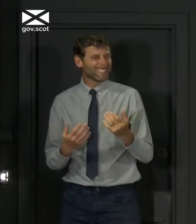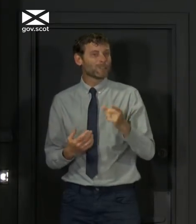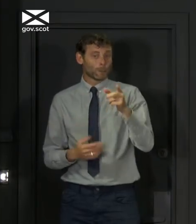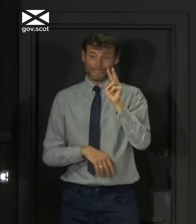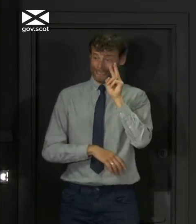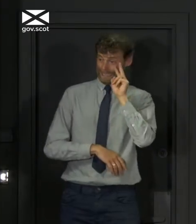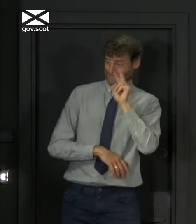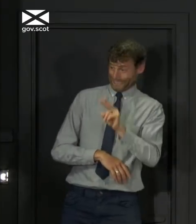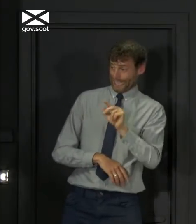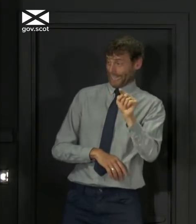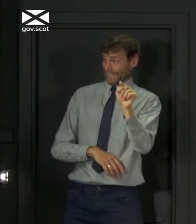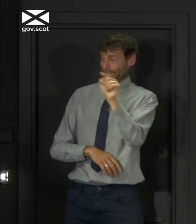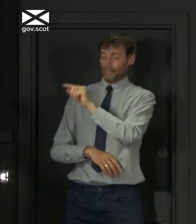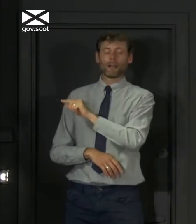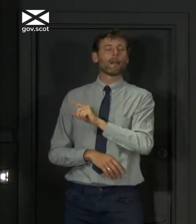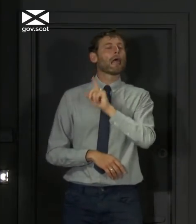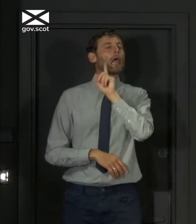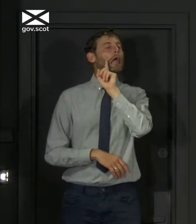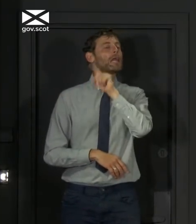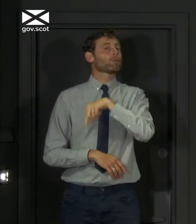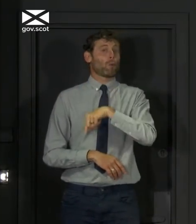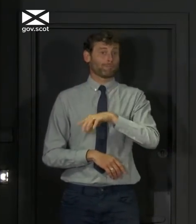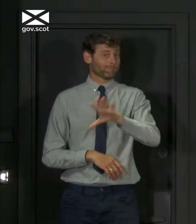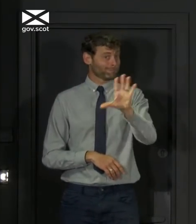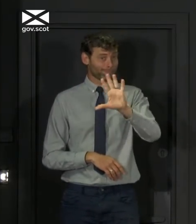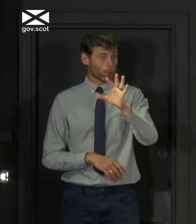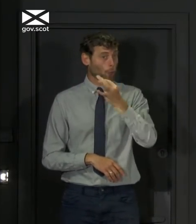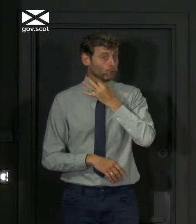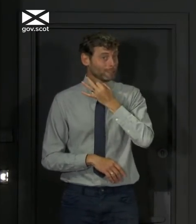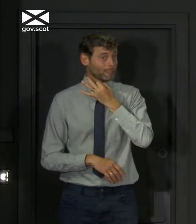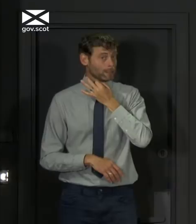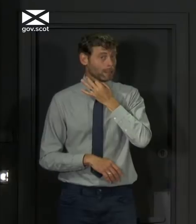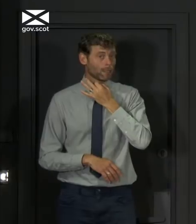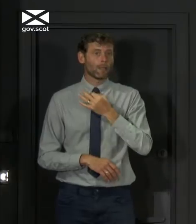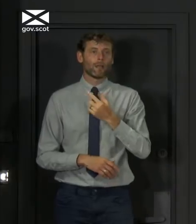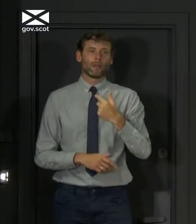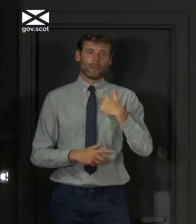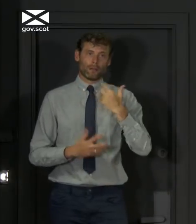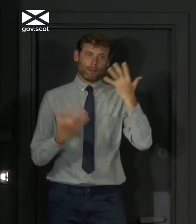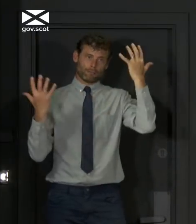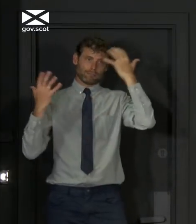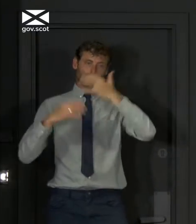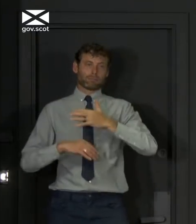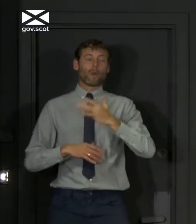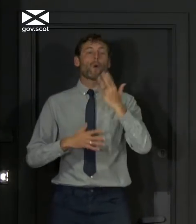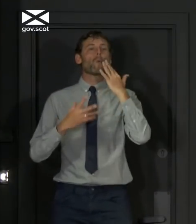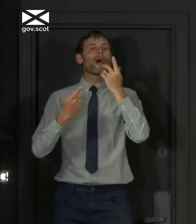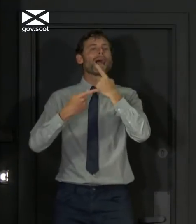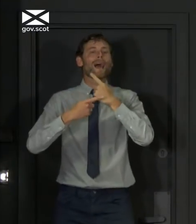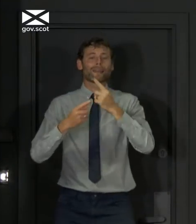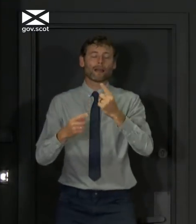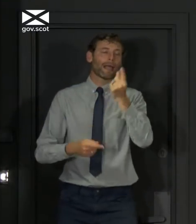mustn't ignore them. We ignore them at our peril. A big concern for me is that - as we ease more restrictions - people drop their guard.